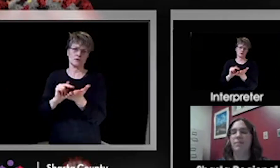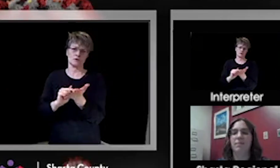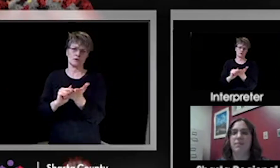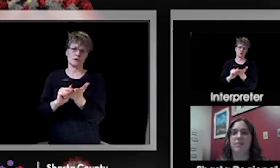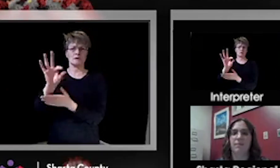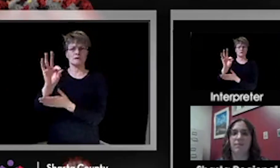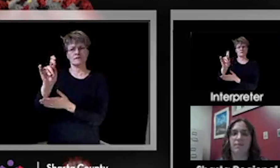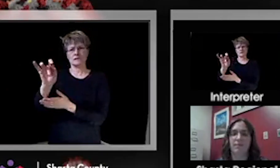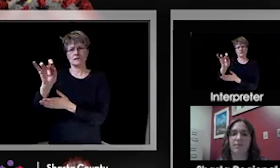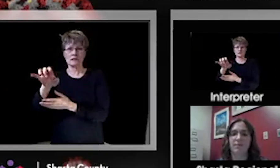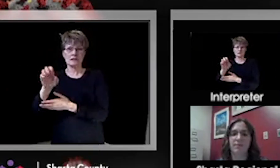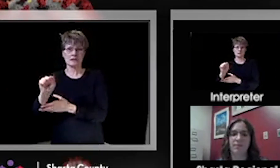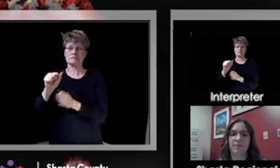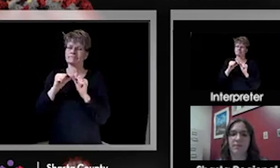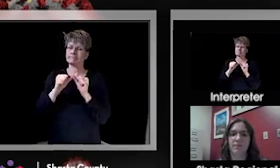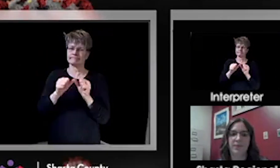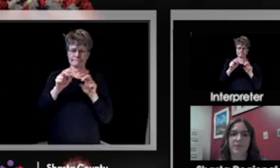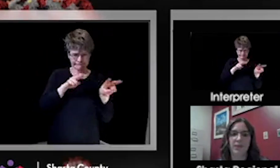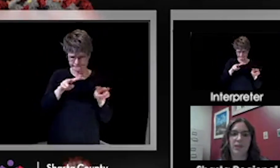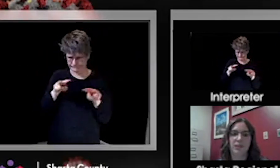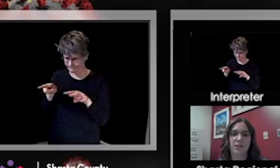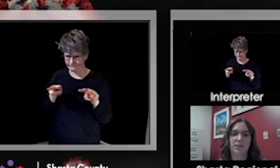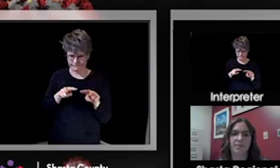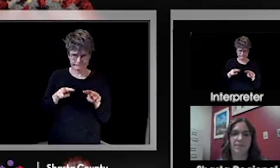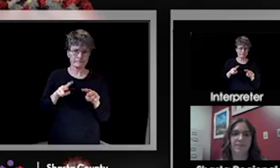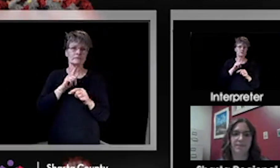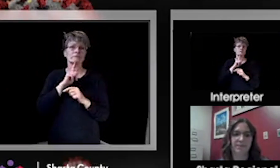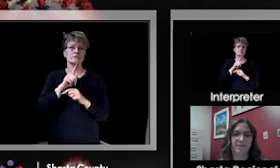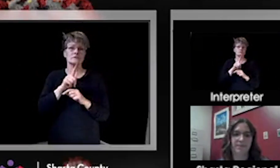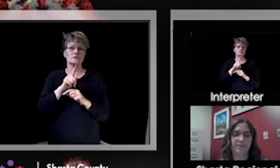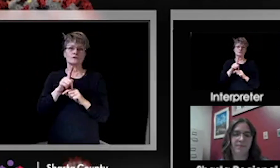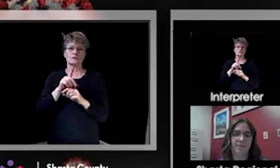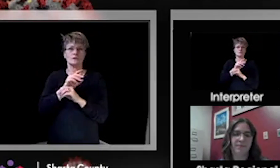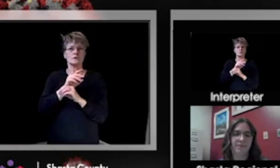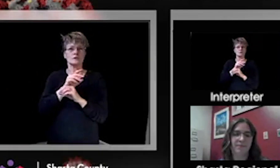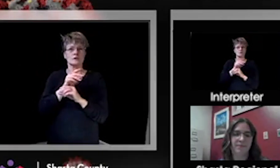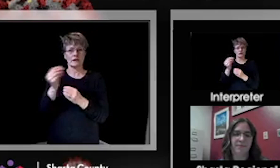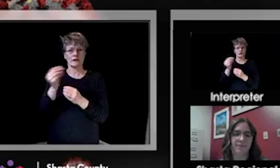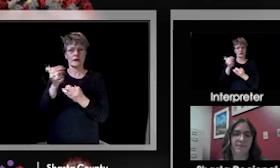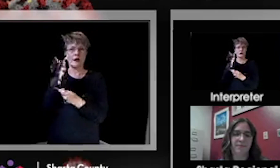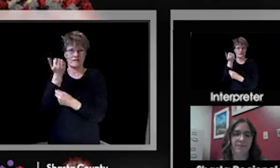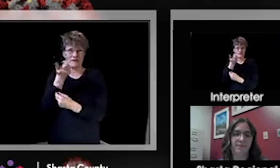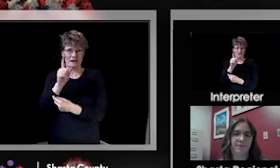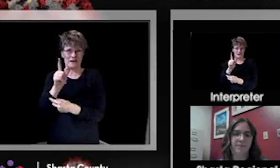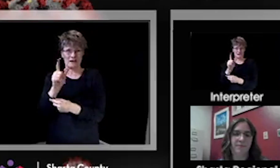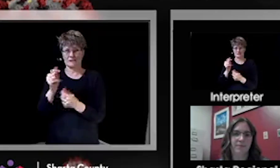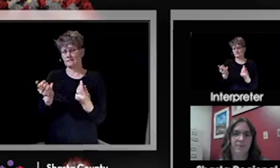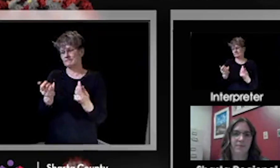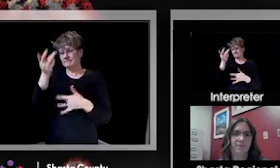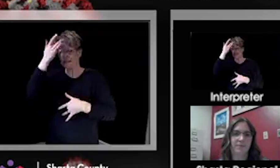of any disease transmission or contacts with those facilities.